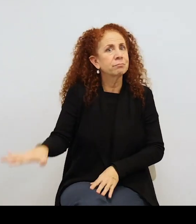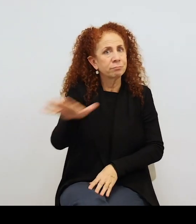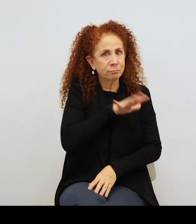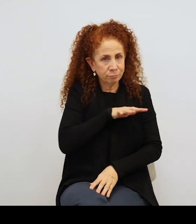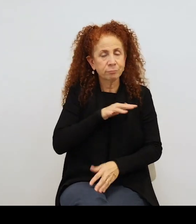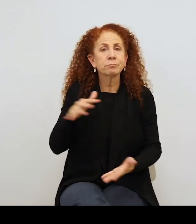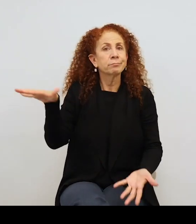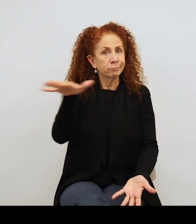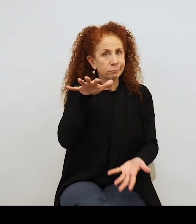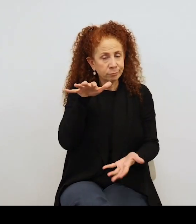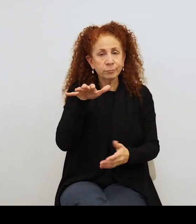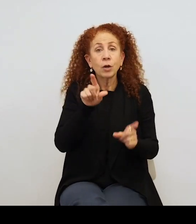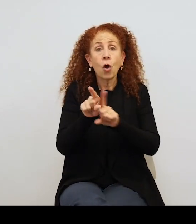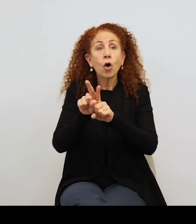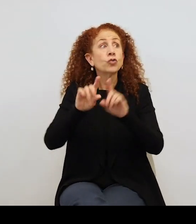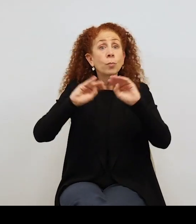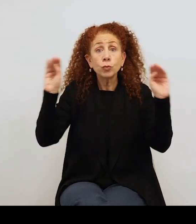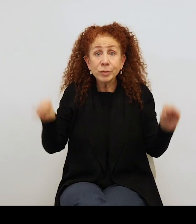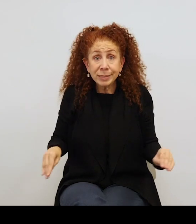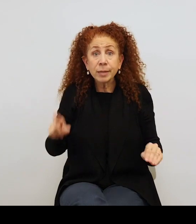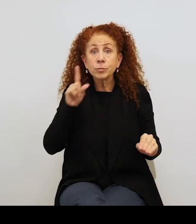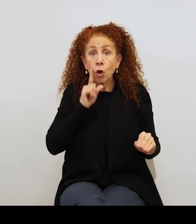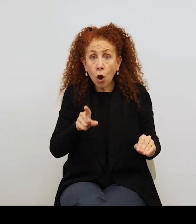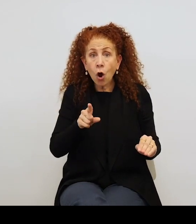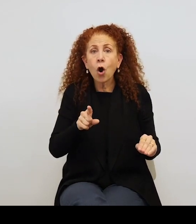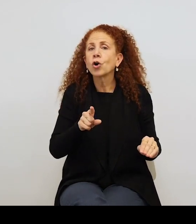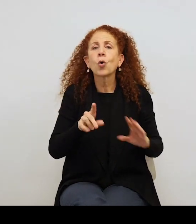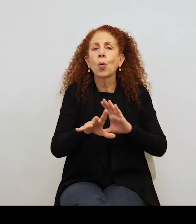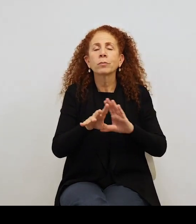And it's also-- museums are moving outside their walls.